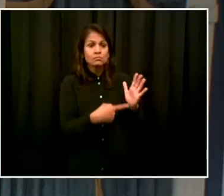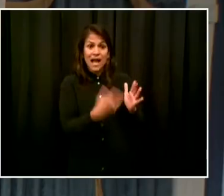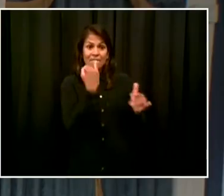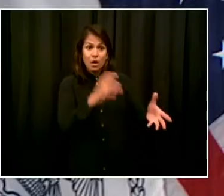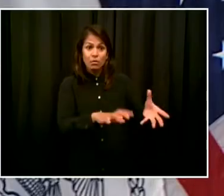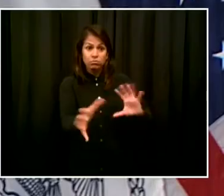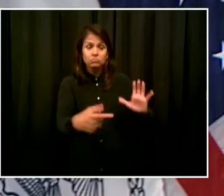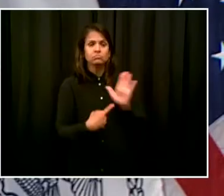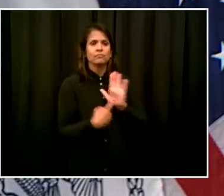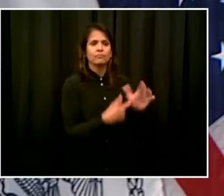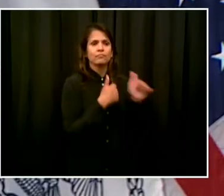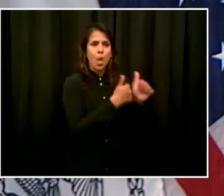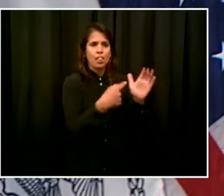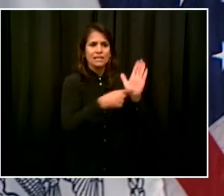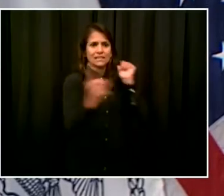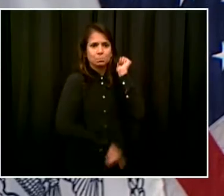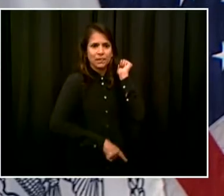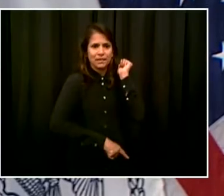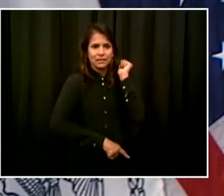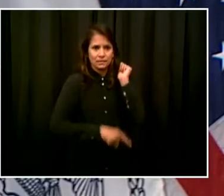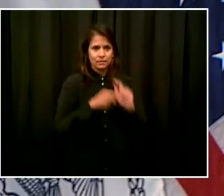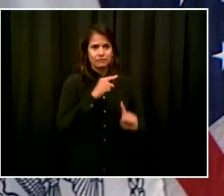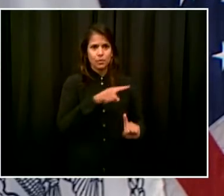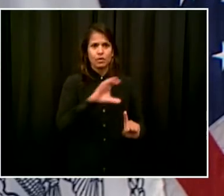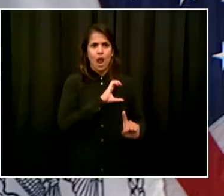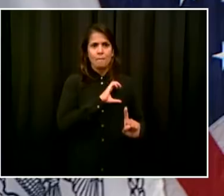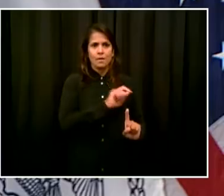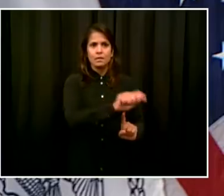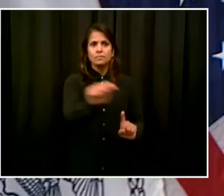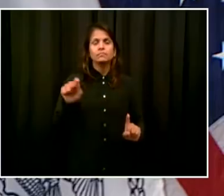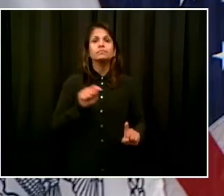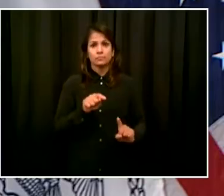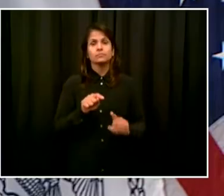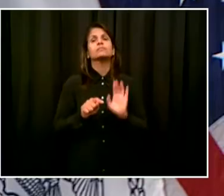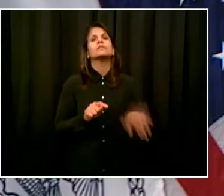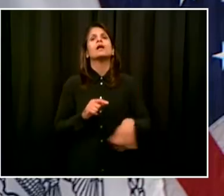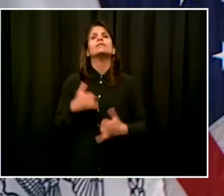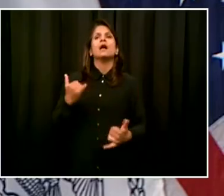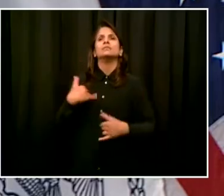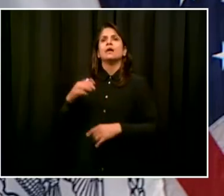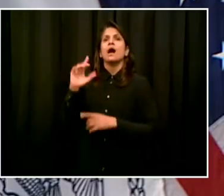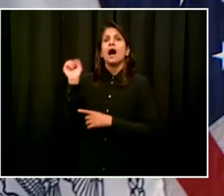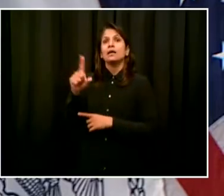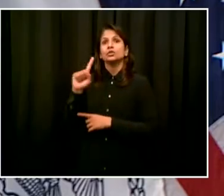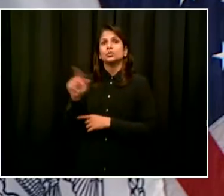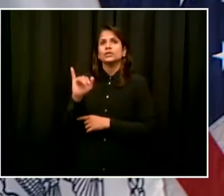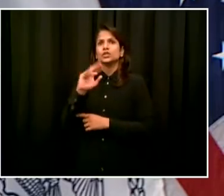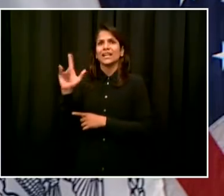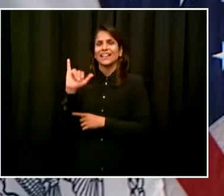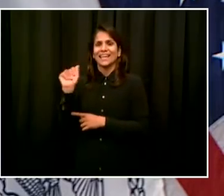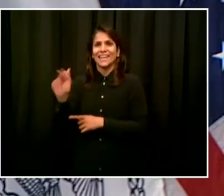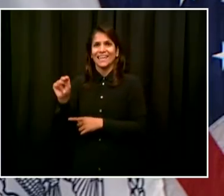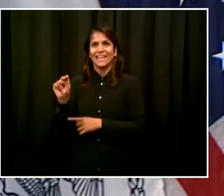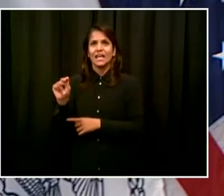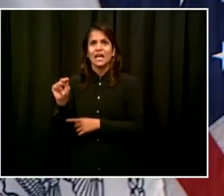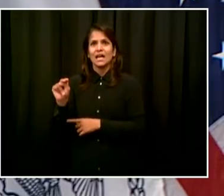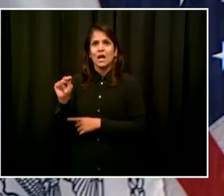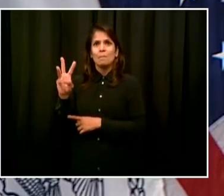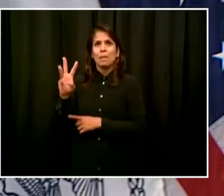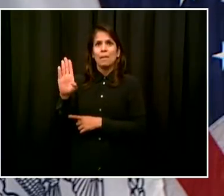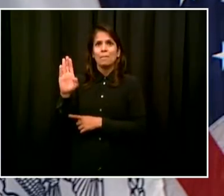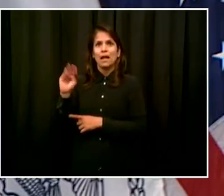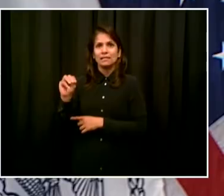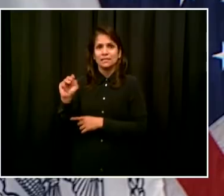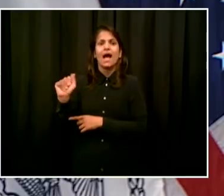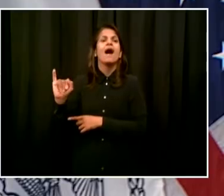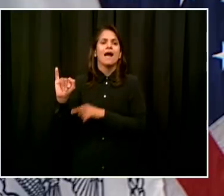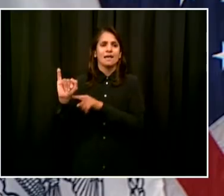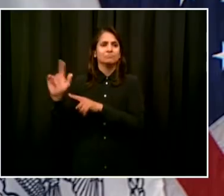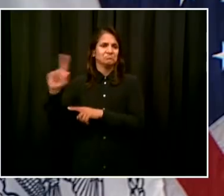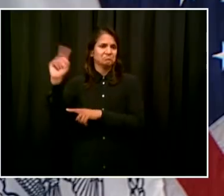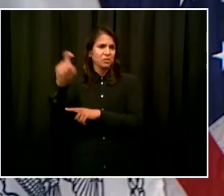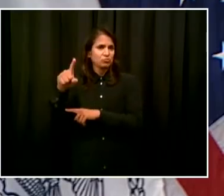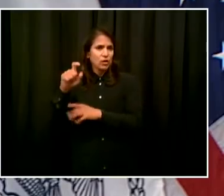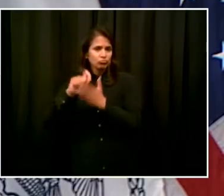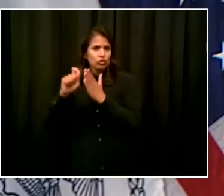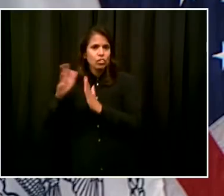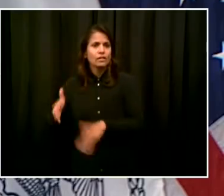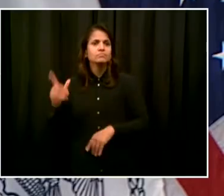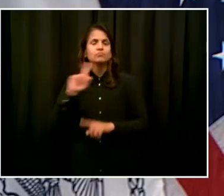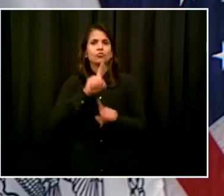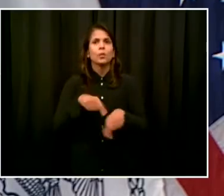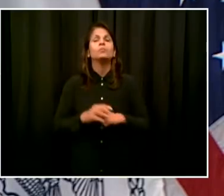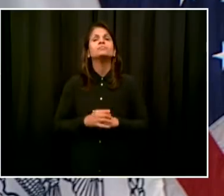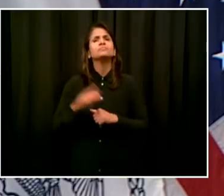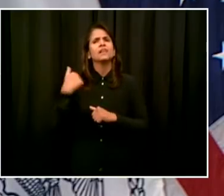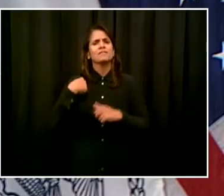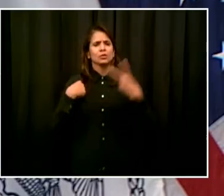NEXT UP WE